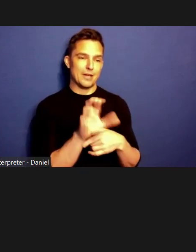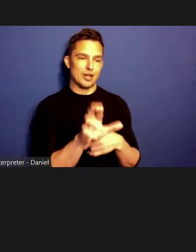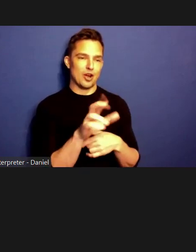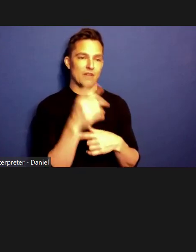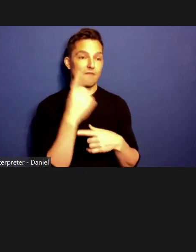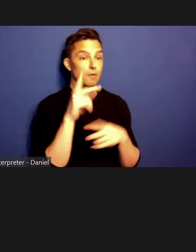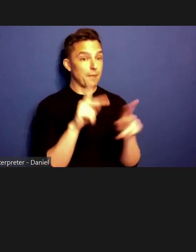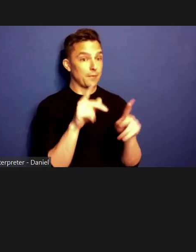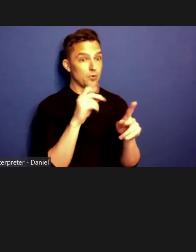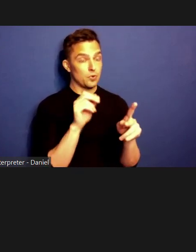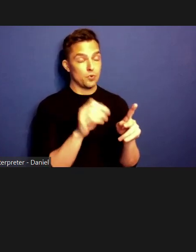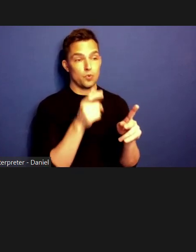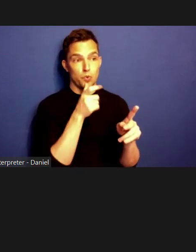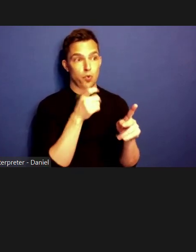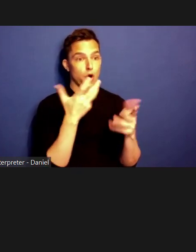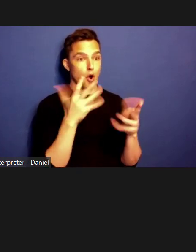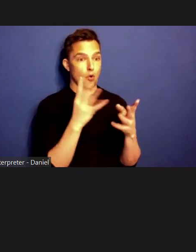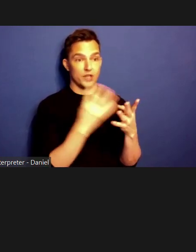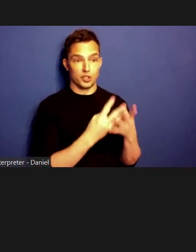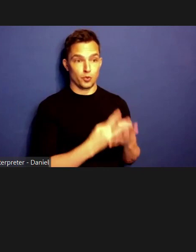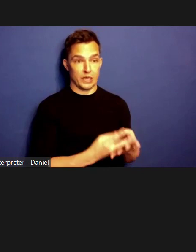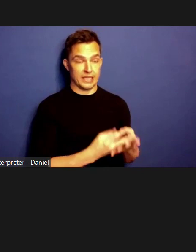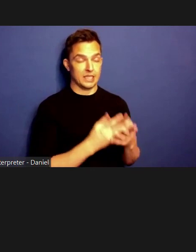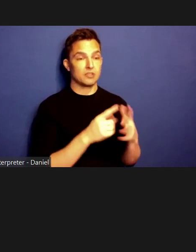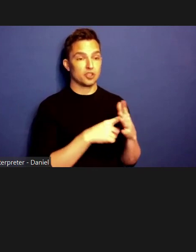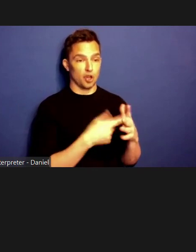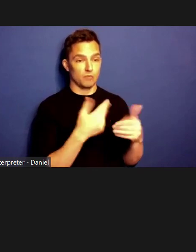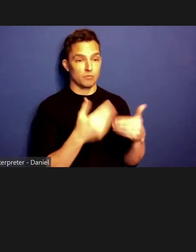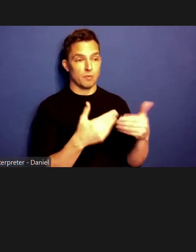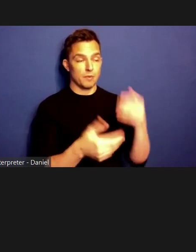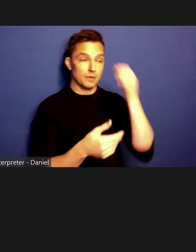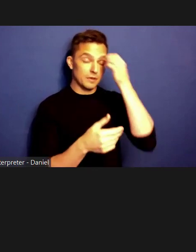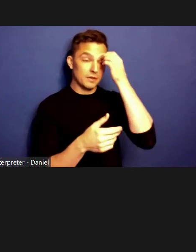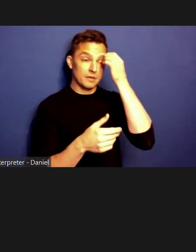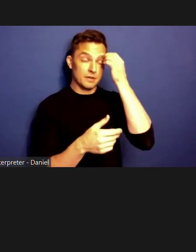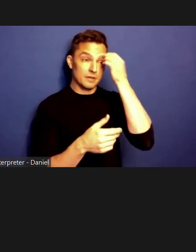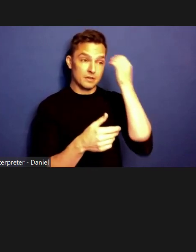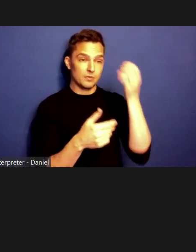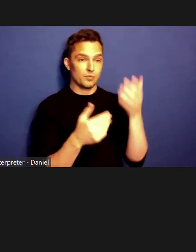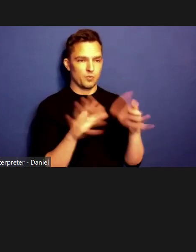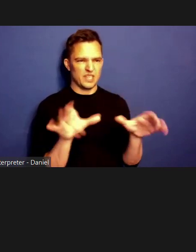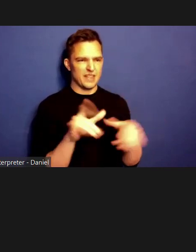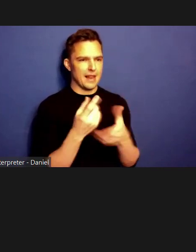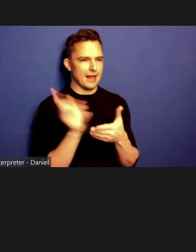And one of the things that all of the equipment does, it produces an